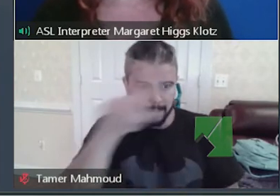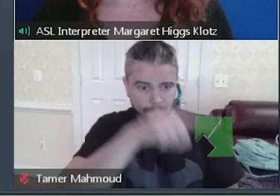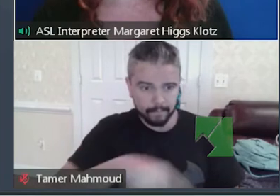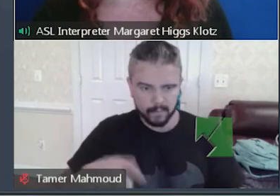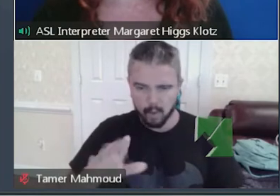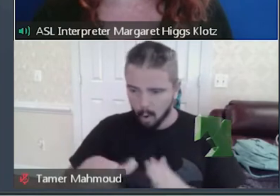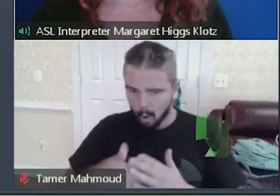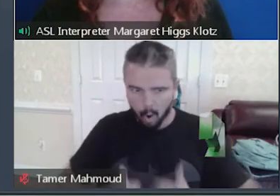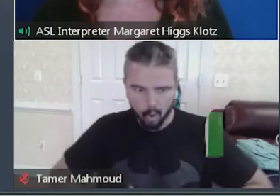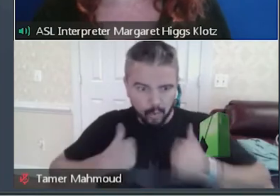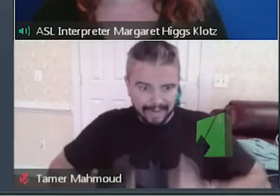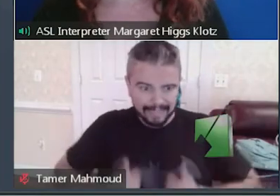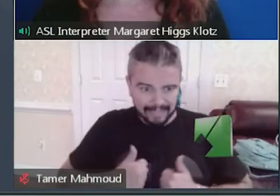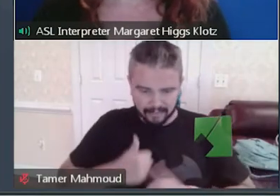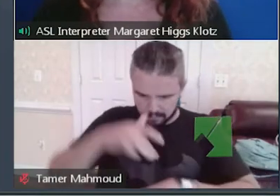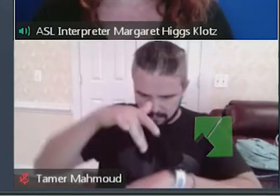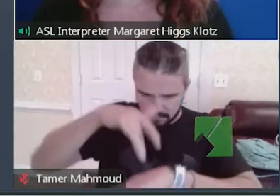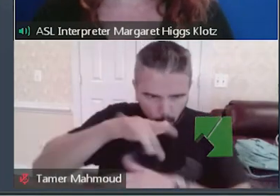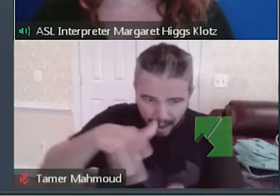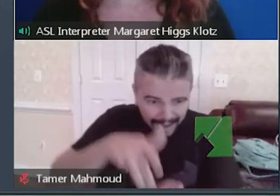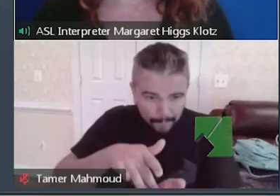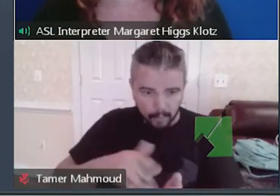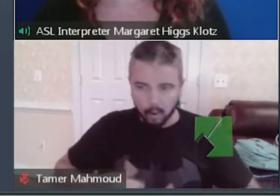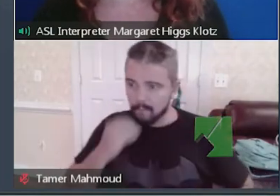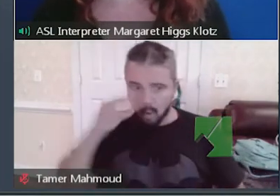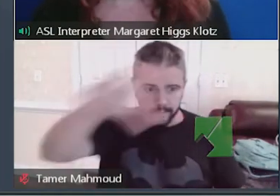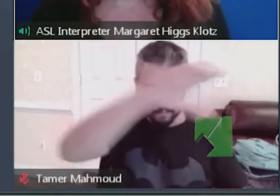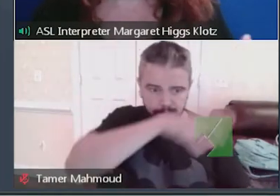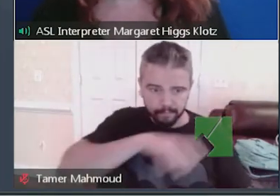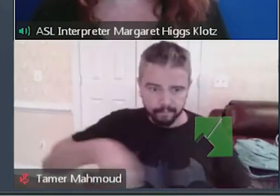shelters. Then you recently saw the zoning map and it's in the middle